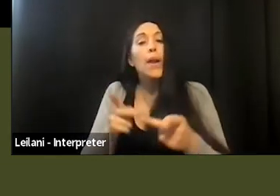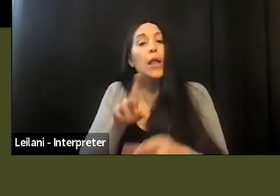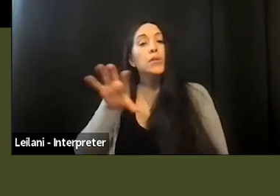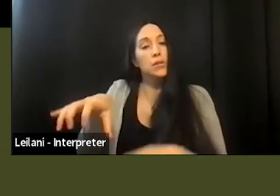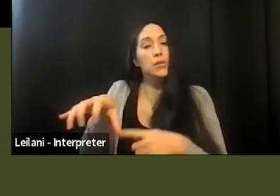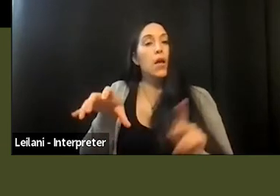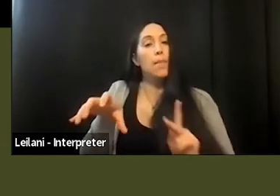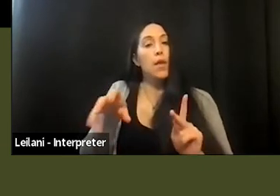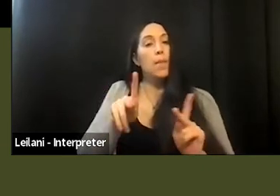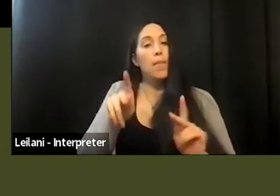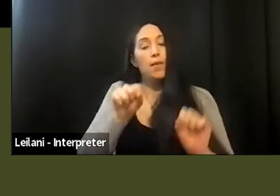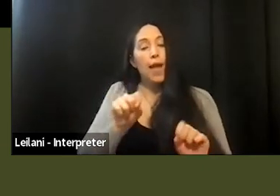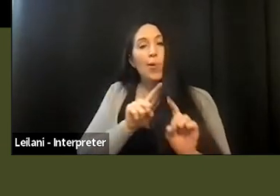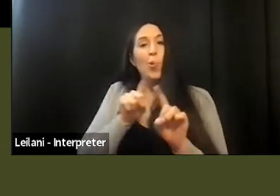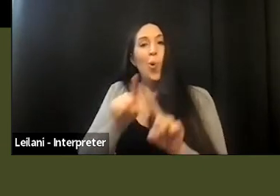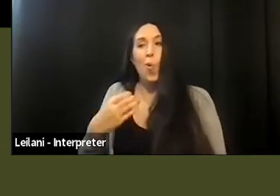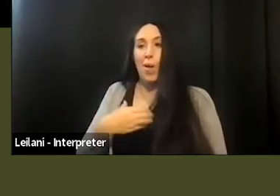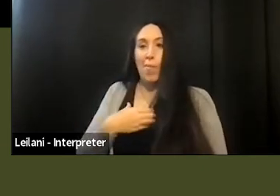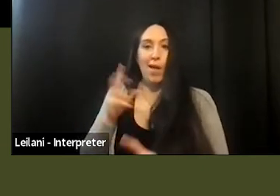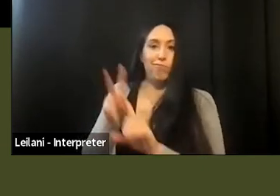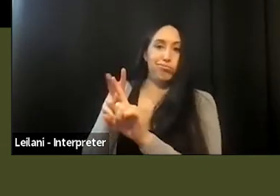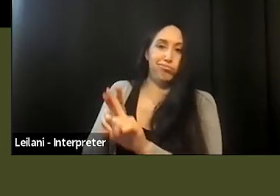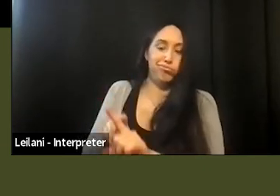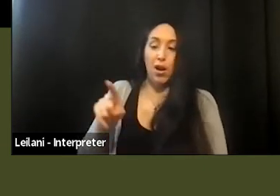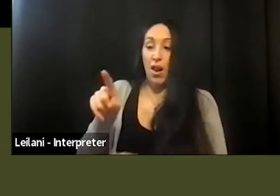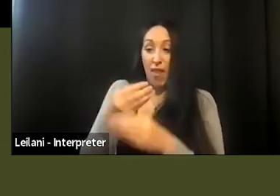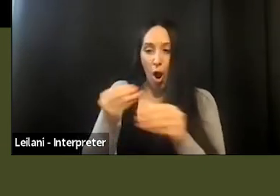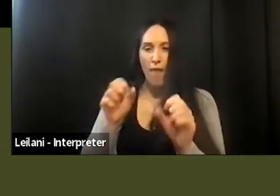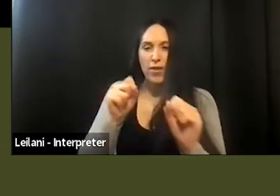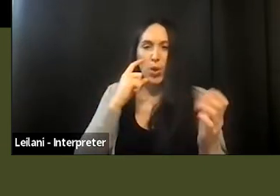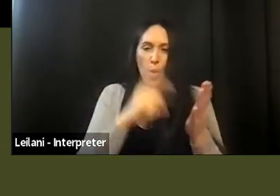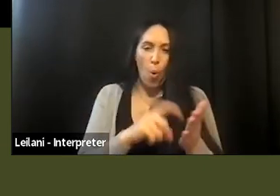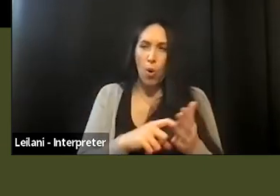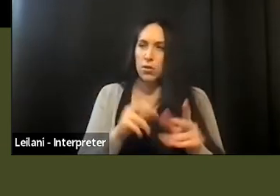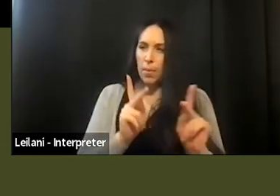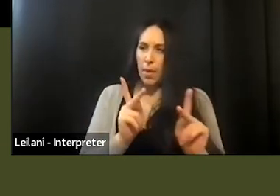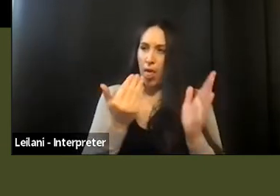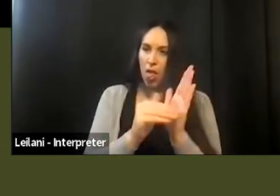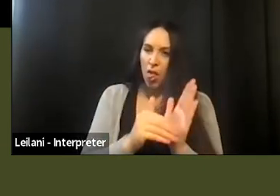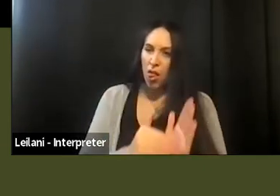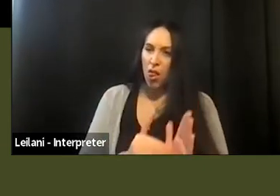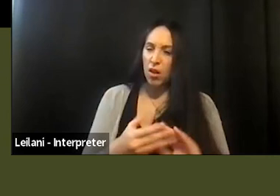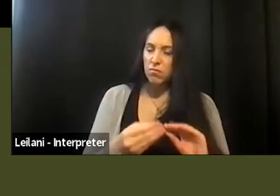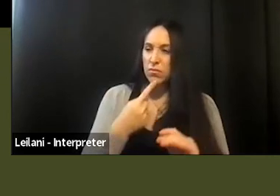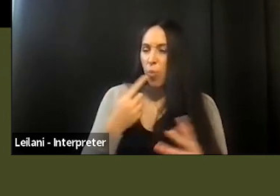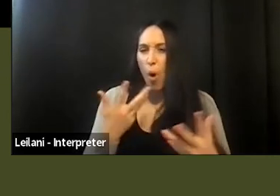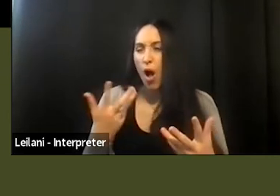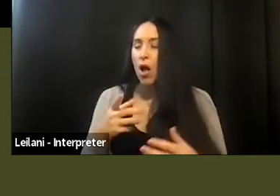And then that office would be able to see patterns and trends and recognize some of the things that you are describing.